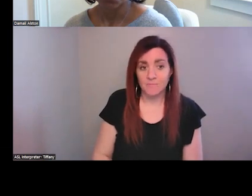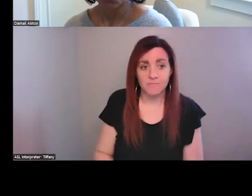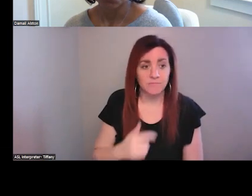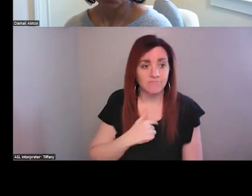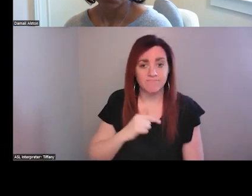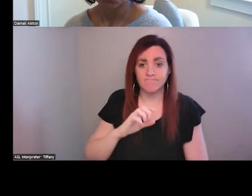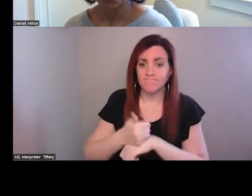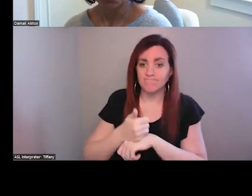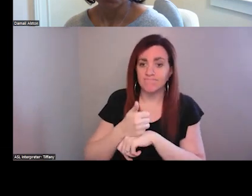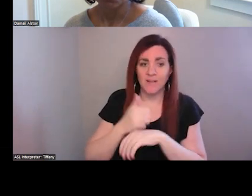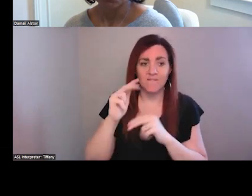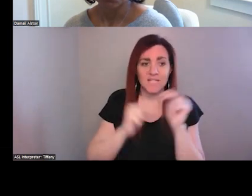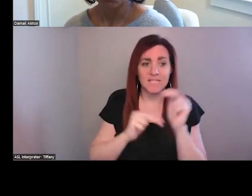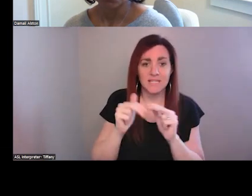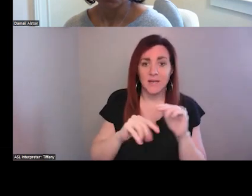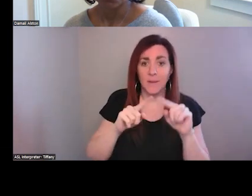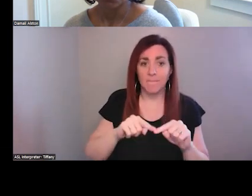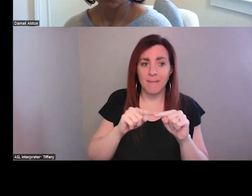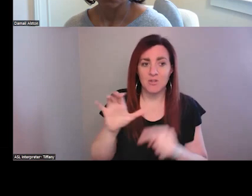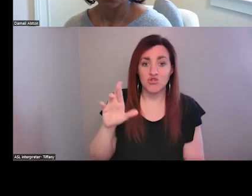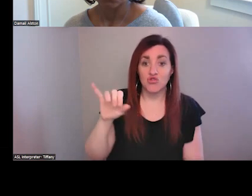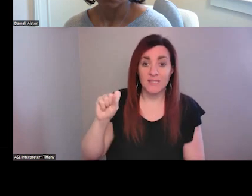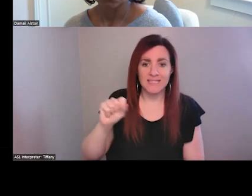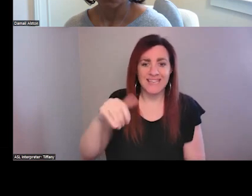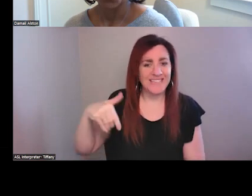BASED CRISIS, WHICH IS NOT QUITE OPEN YET, BUT GETTING THERE.